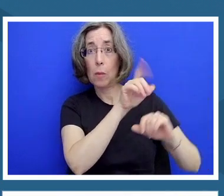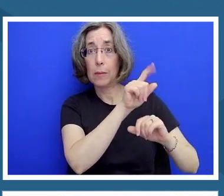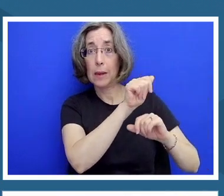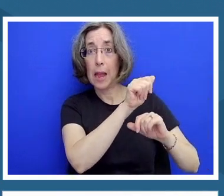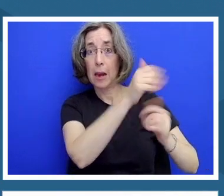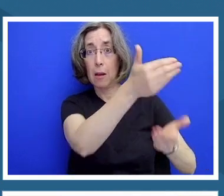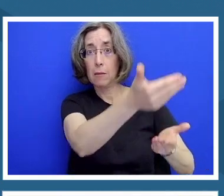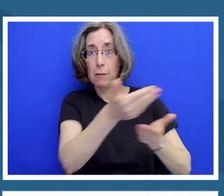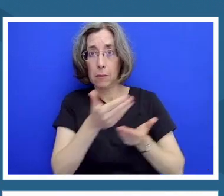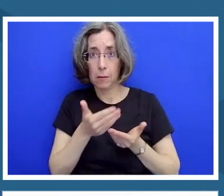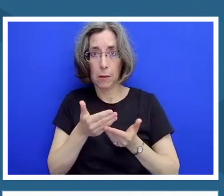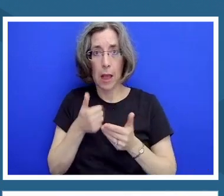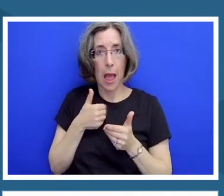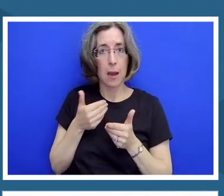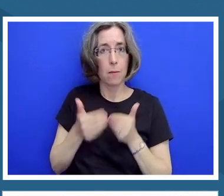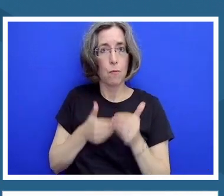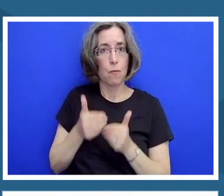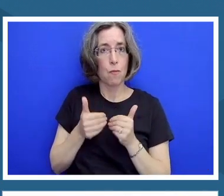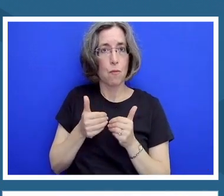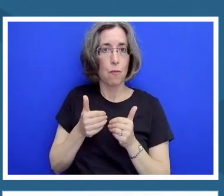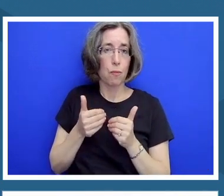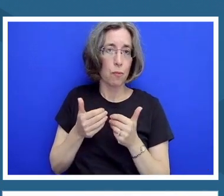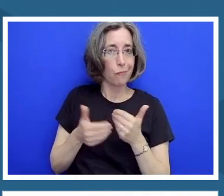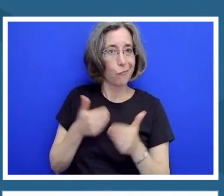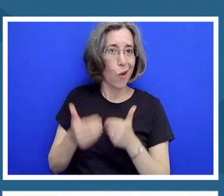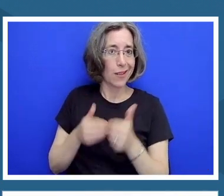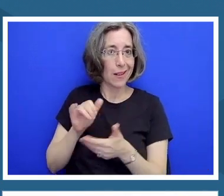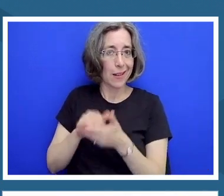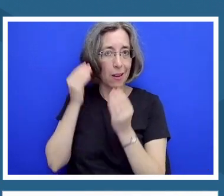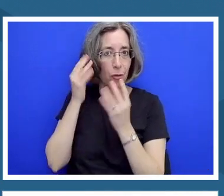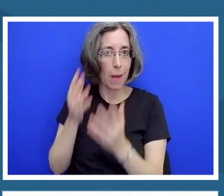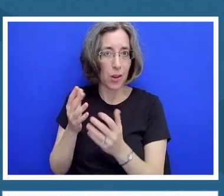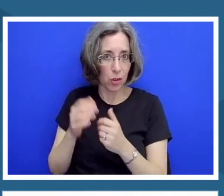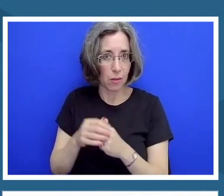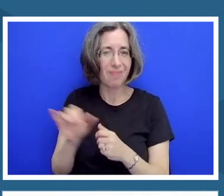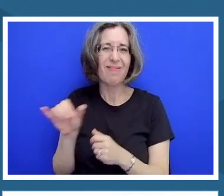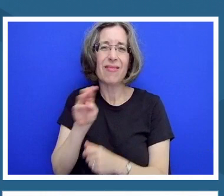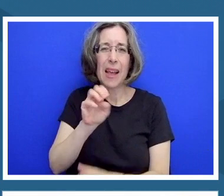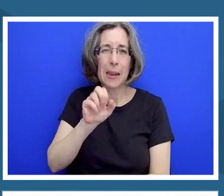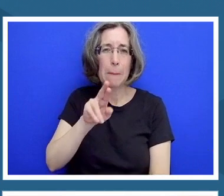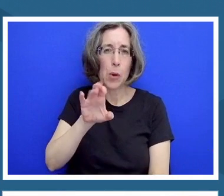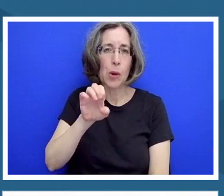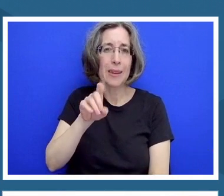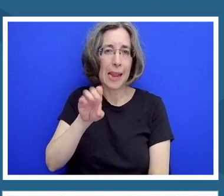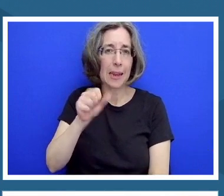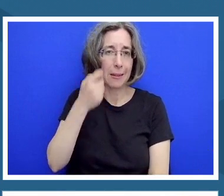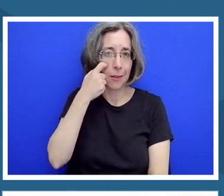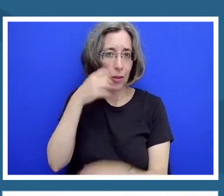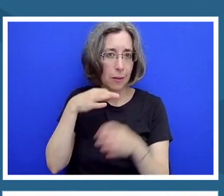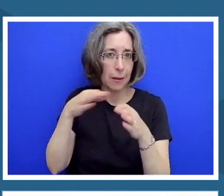some of the ways that actually mercedes explained to you